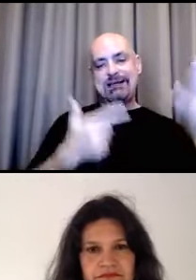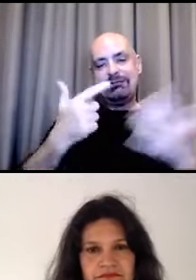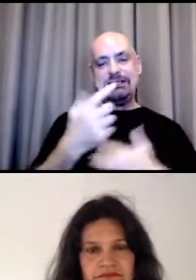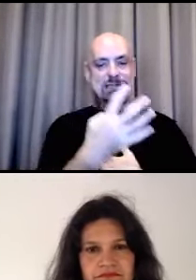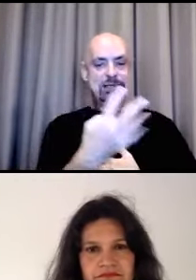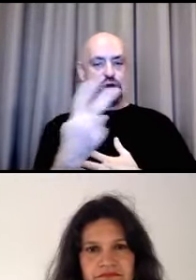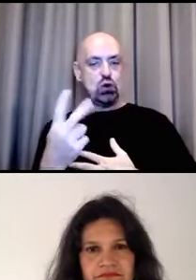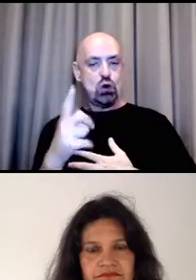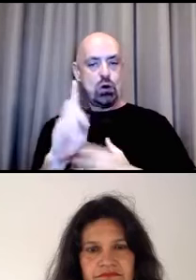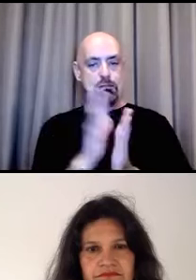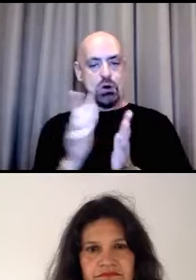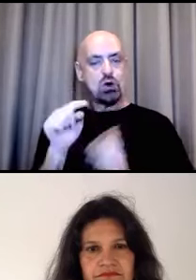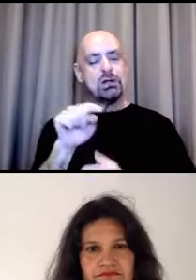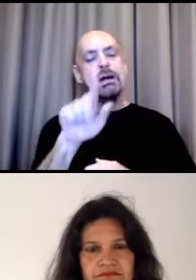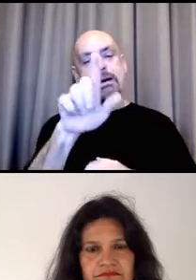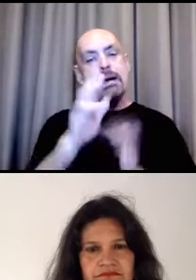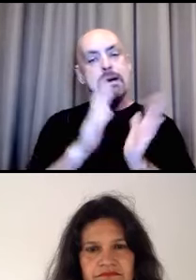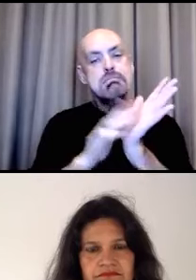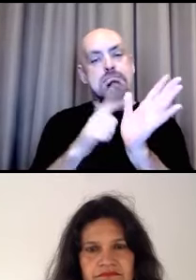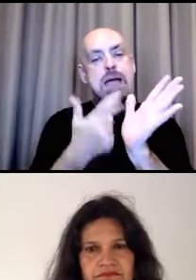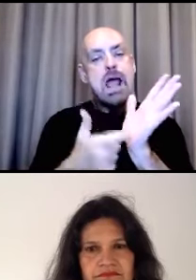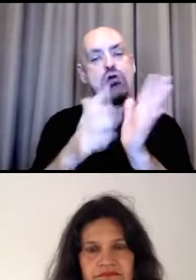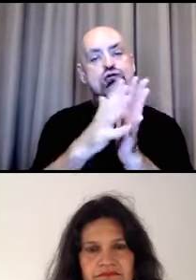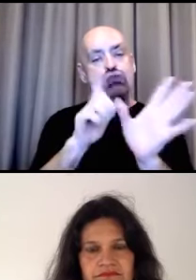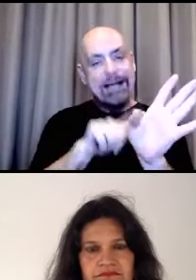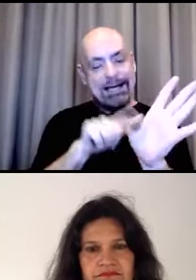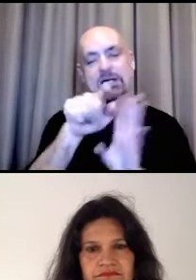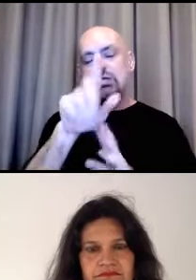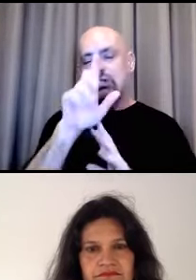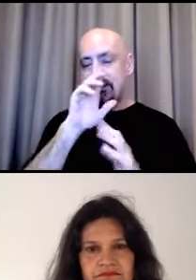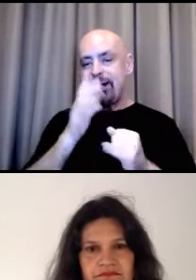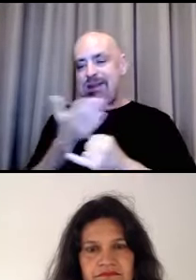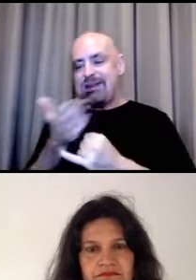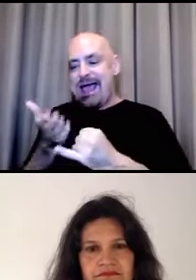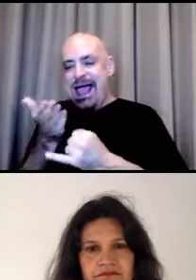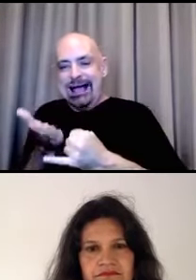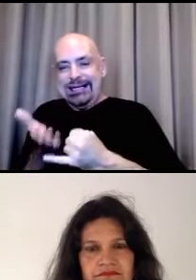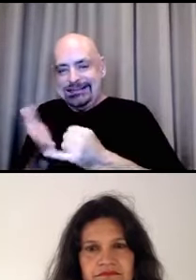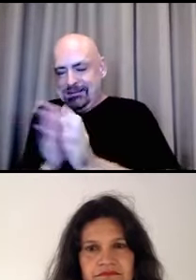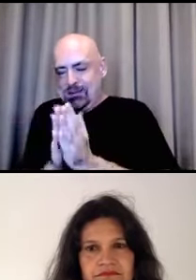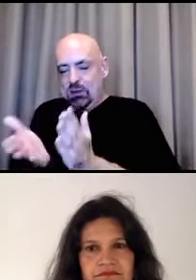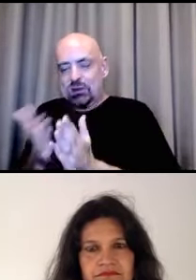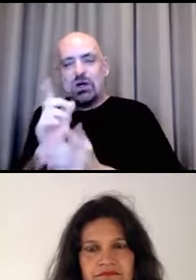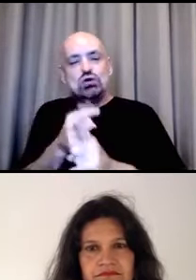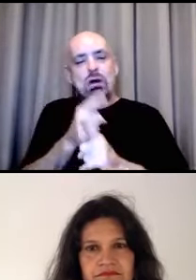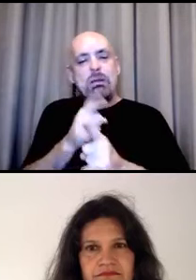example education, for example voice in public discussion,